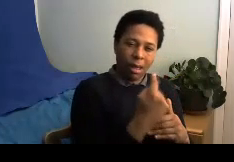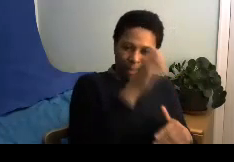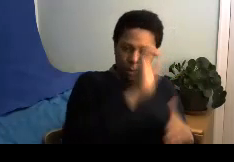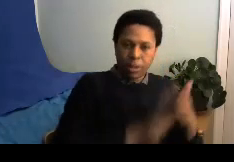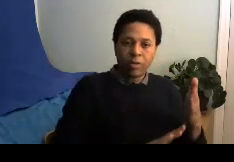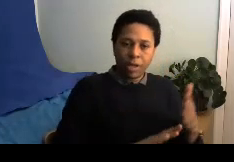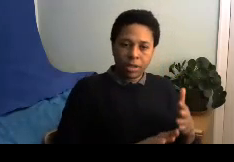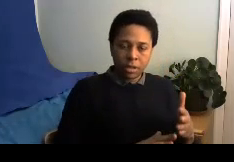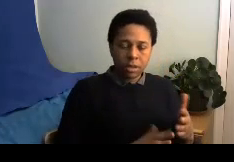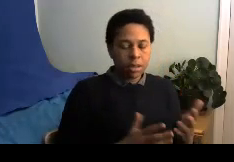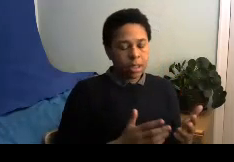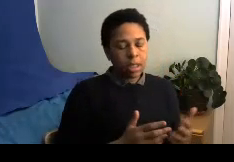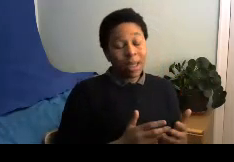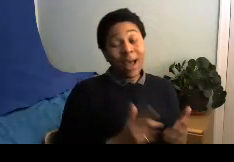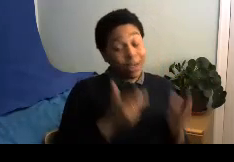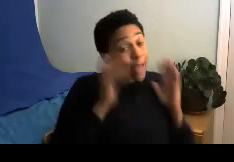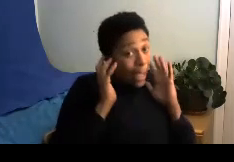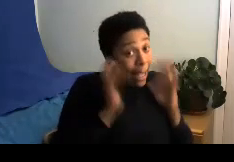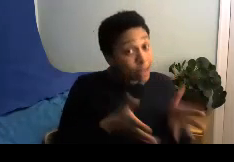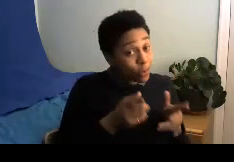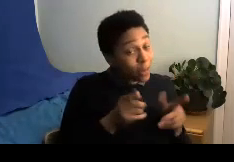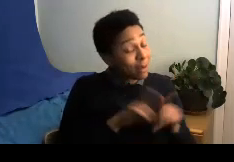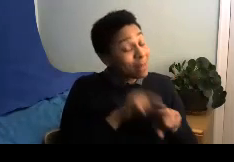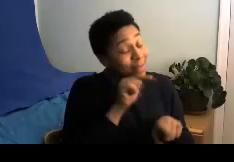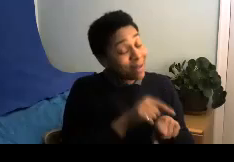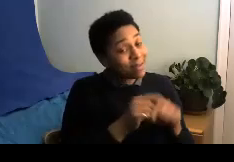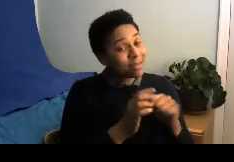necessarily. And that's great. Like, I don't mean that in a